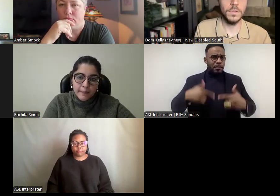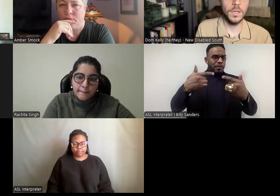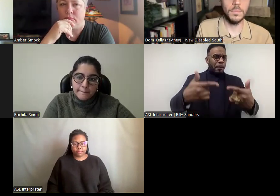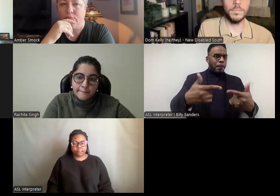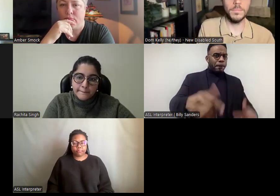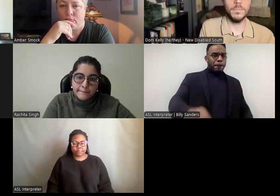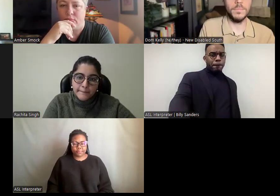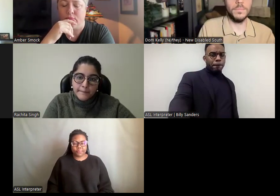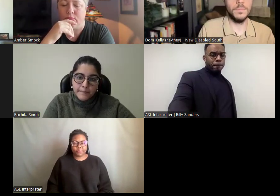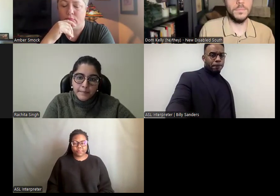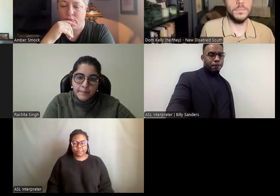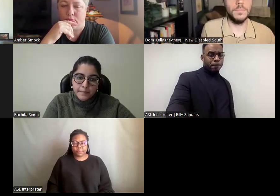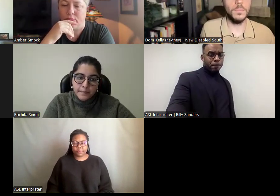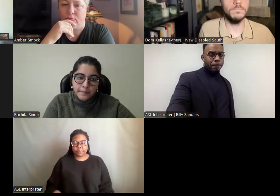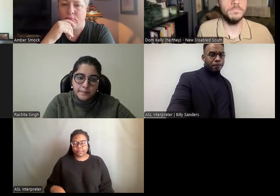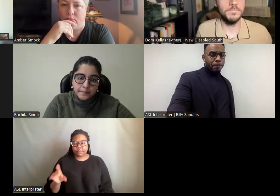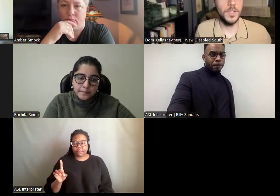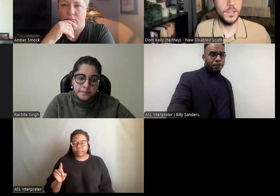friend or neighbor is going to be helpful.